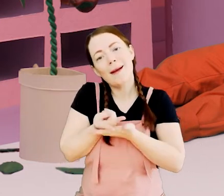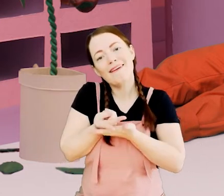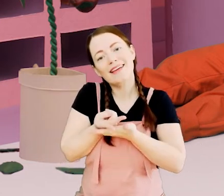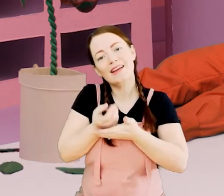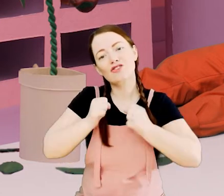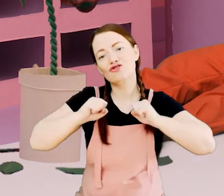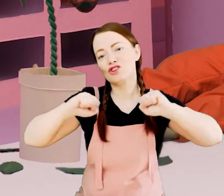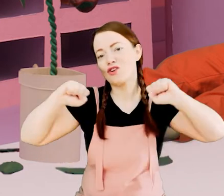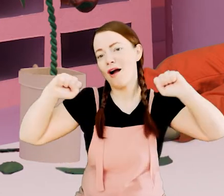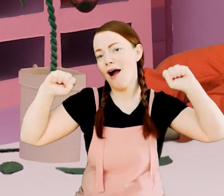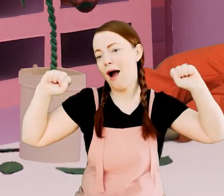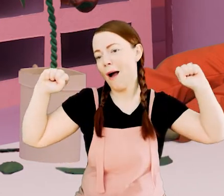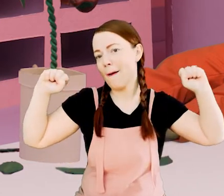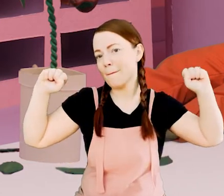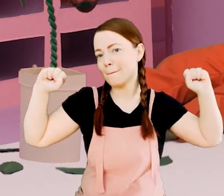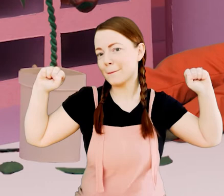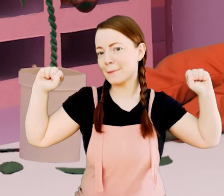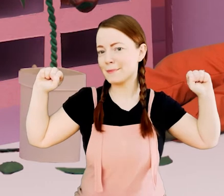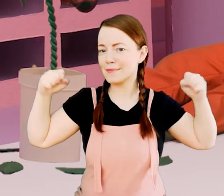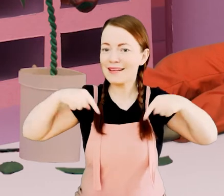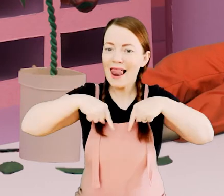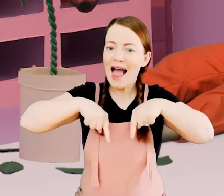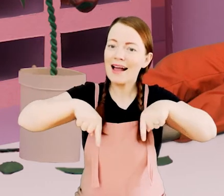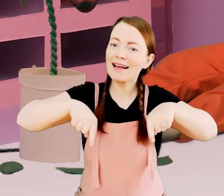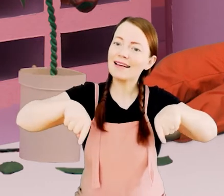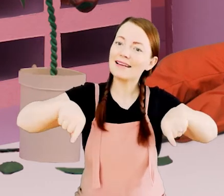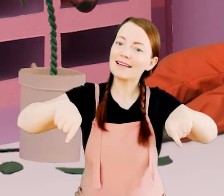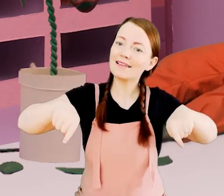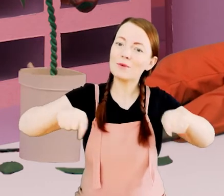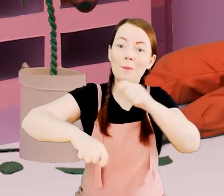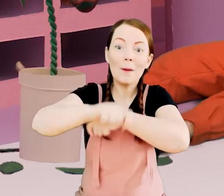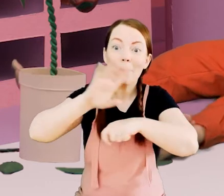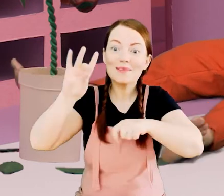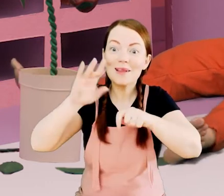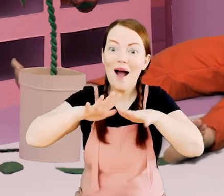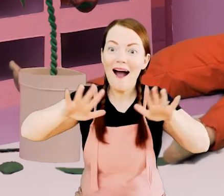Stretch your arms and legs away from your body, to find a wide star shape.